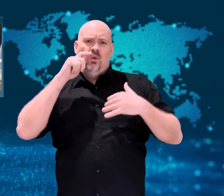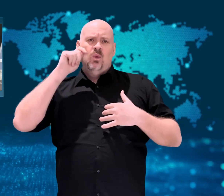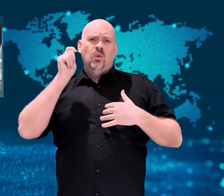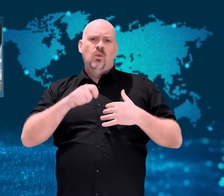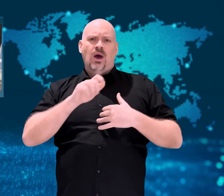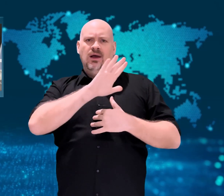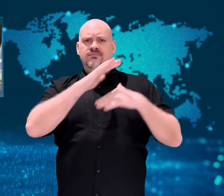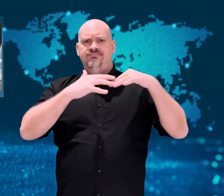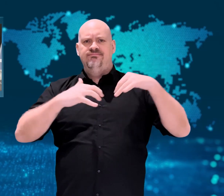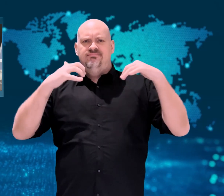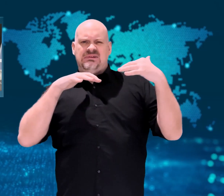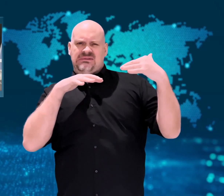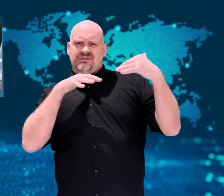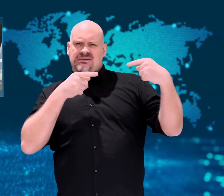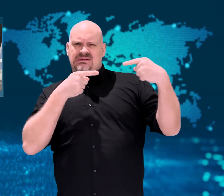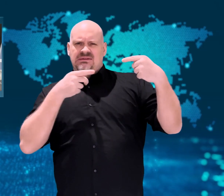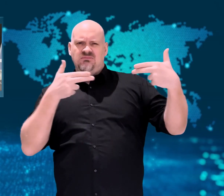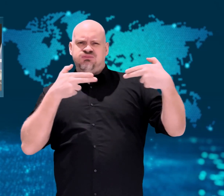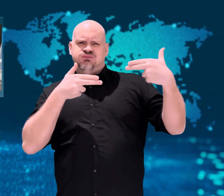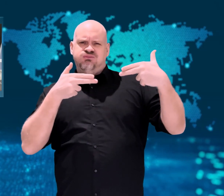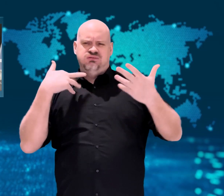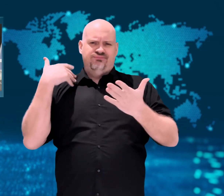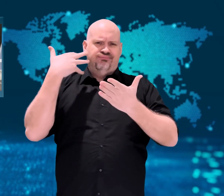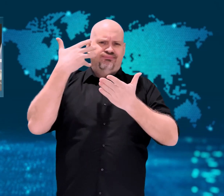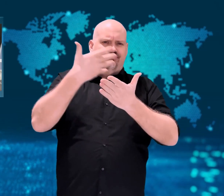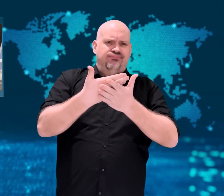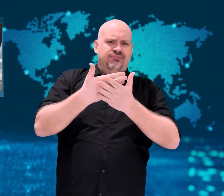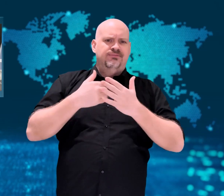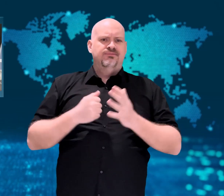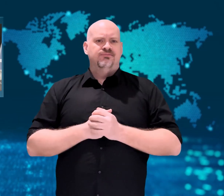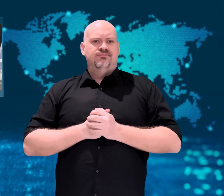government for years.